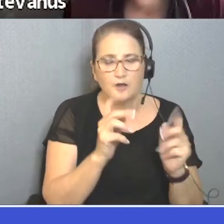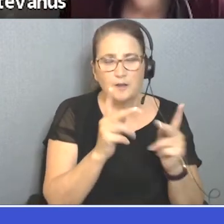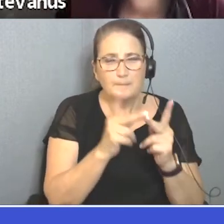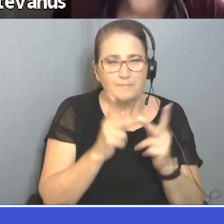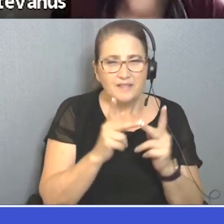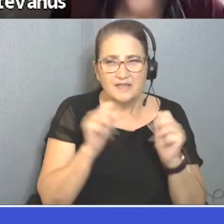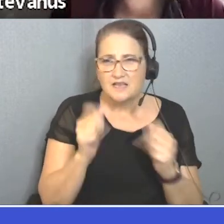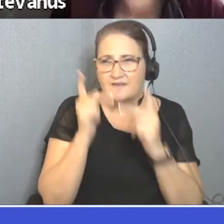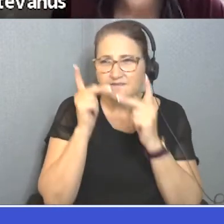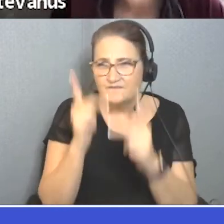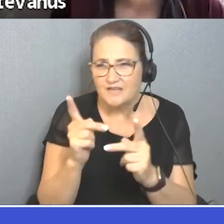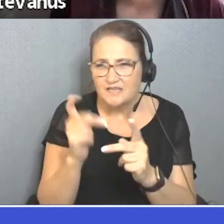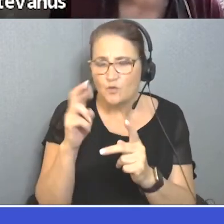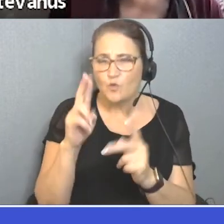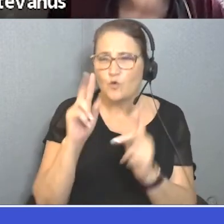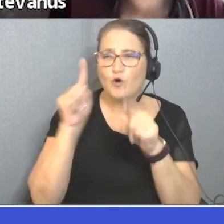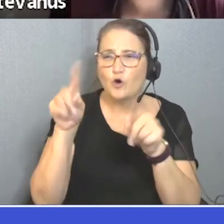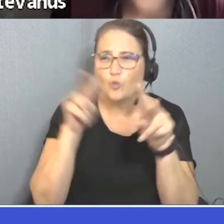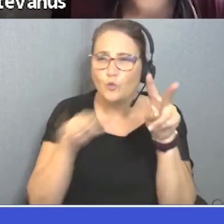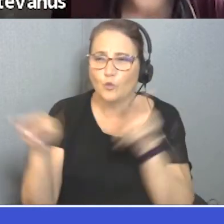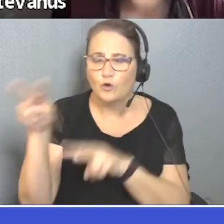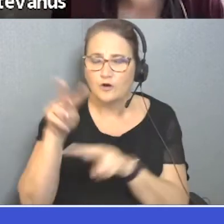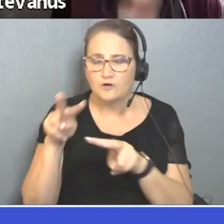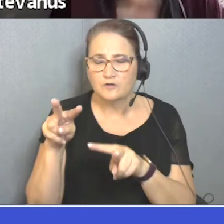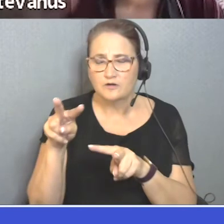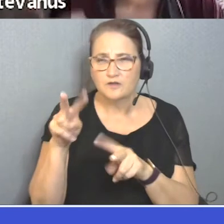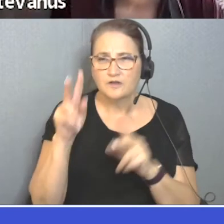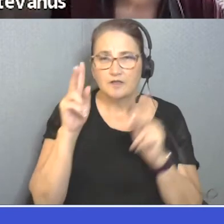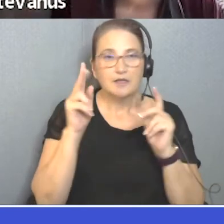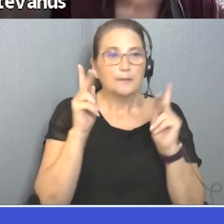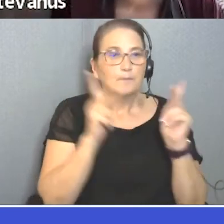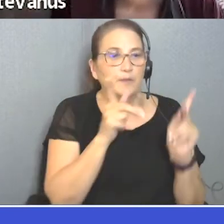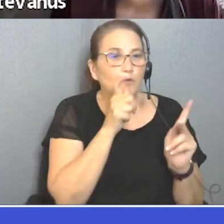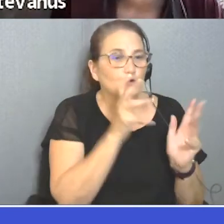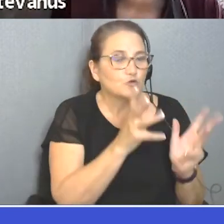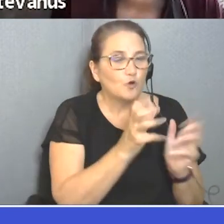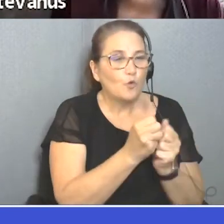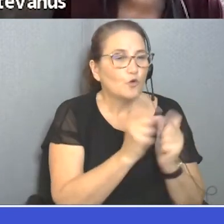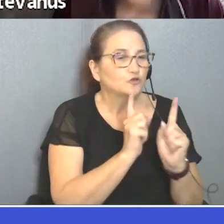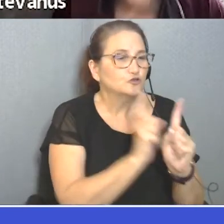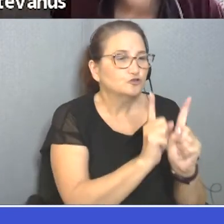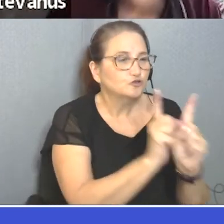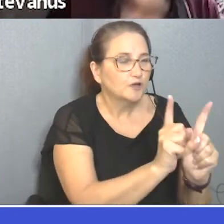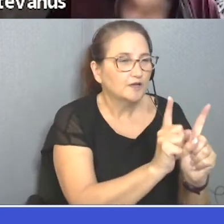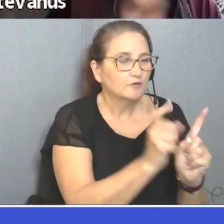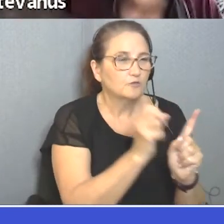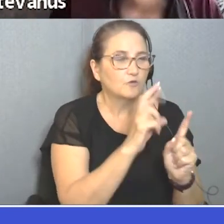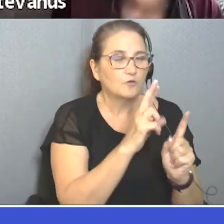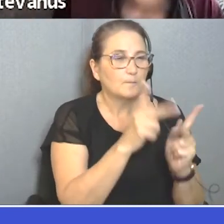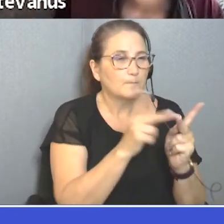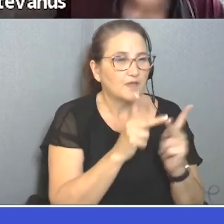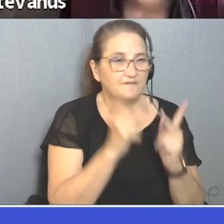to brainstorm people you could speak to, or places that you could visit or even observe. People that you would speak to